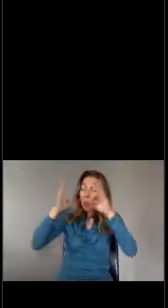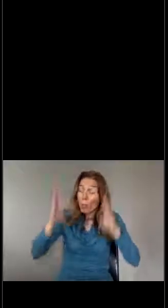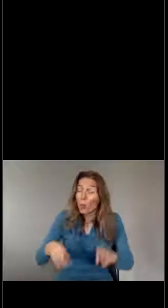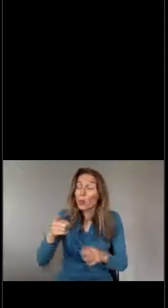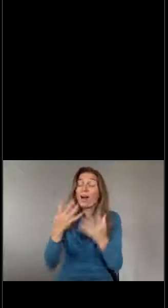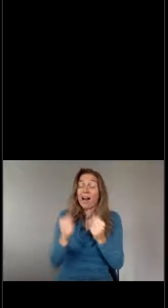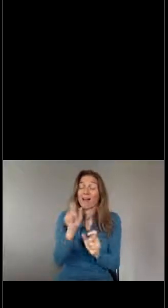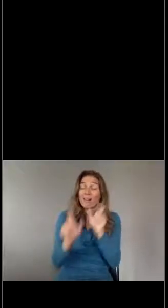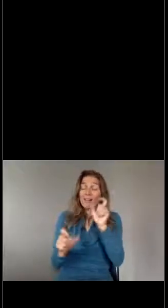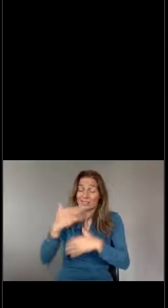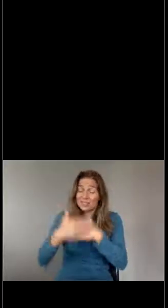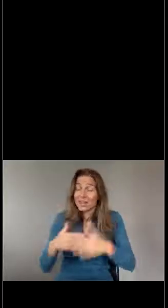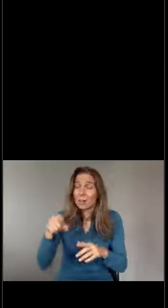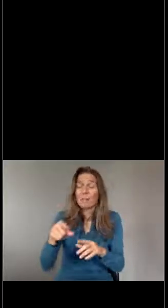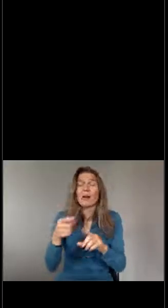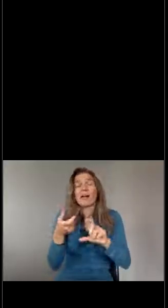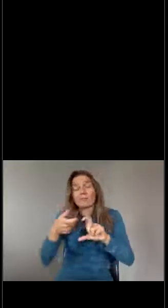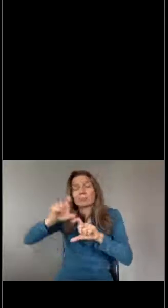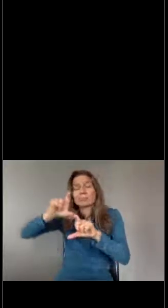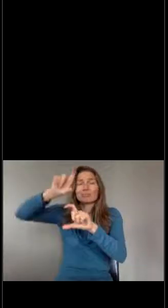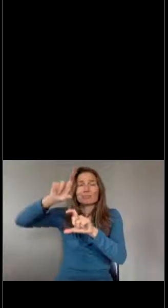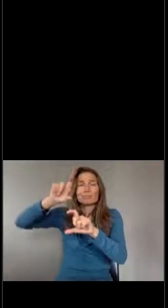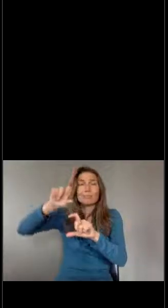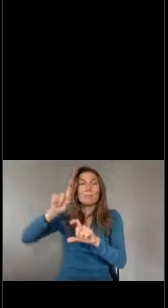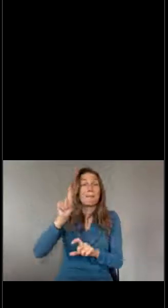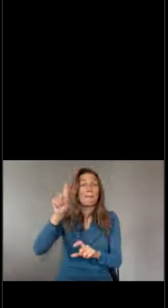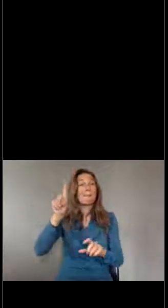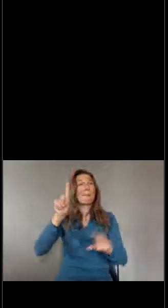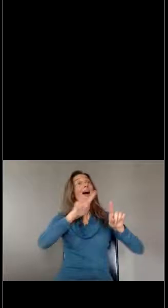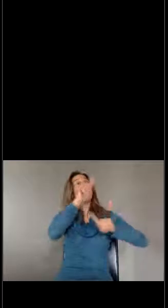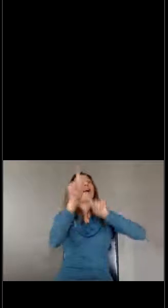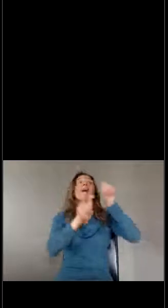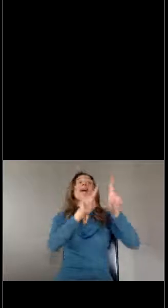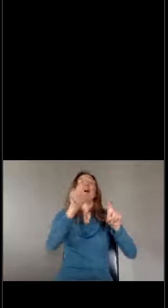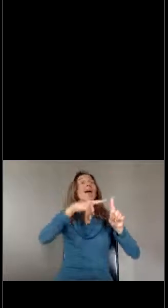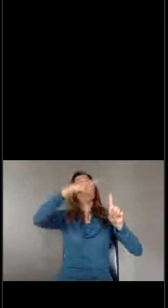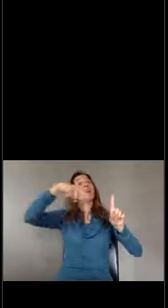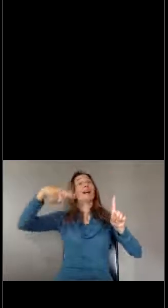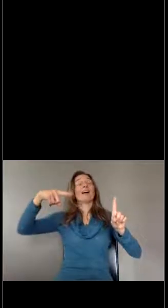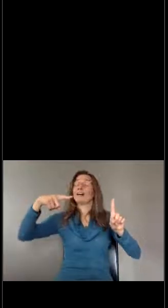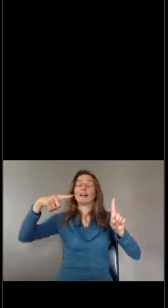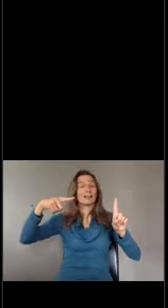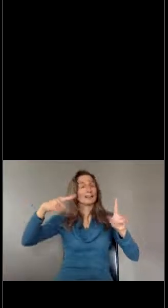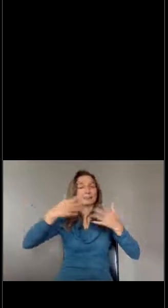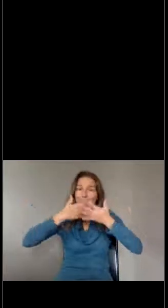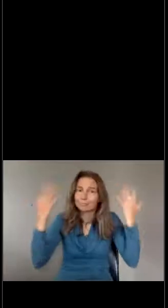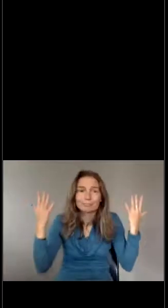There are other costs that were likely unmet and these ones can affect the individual's functioning